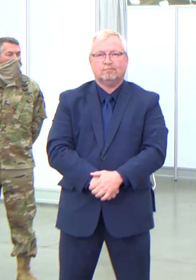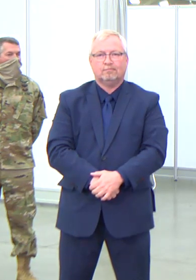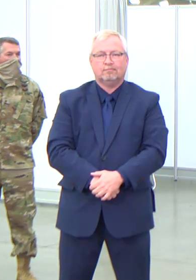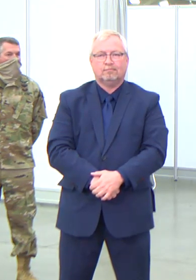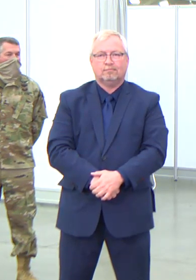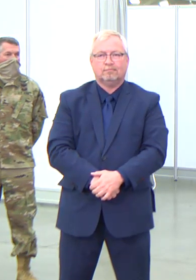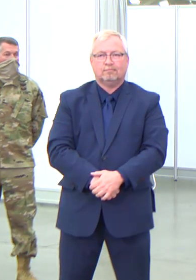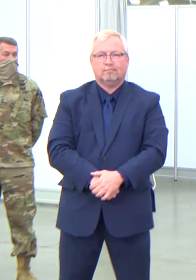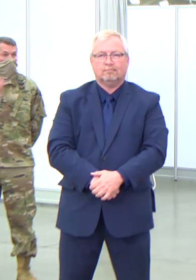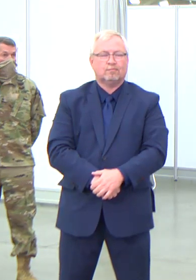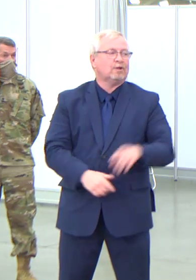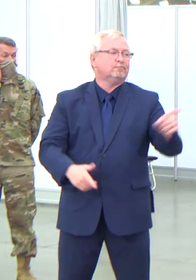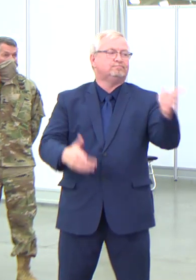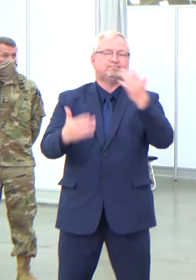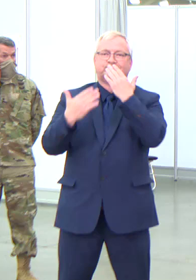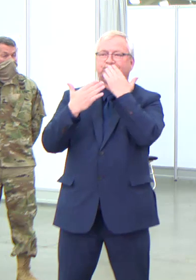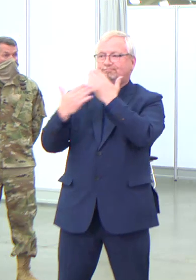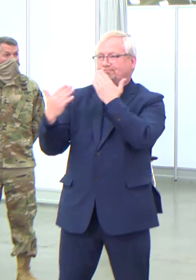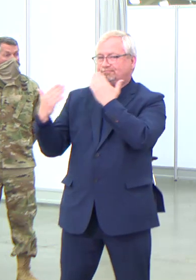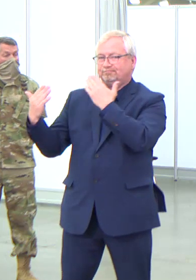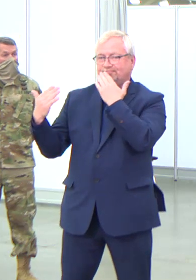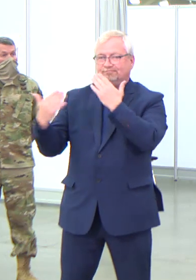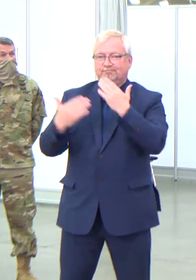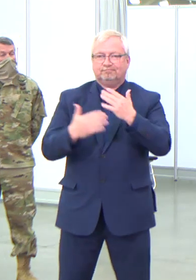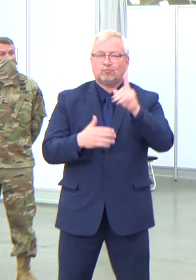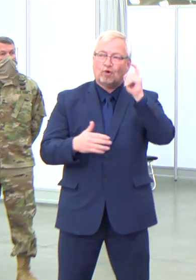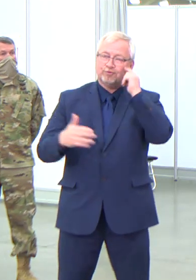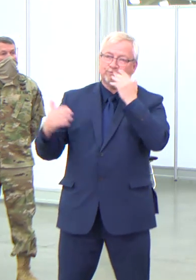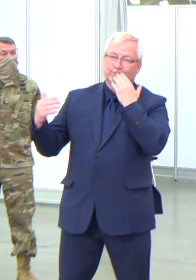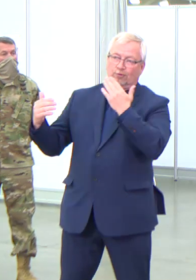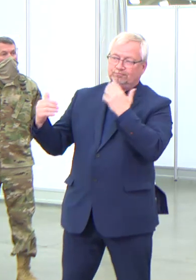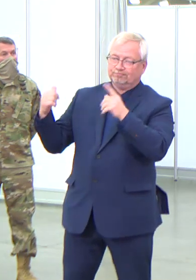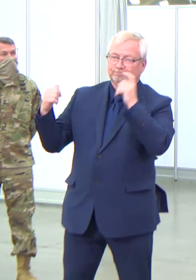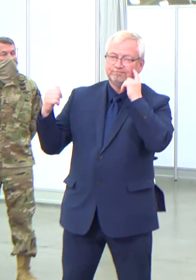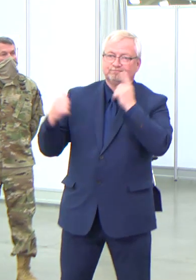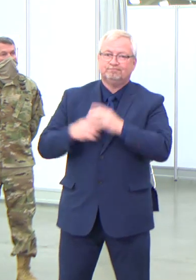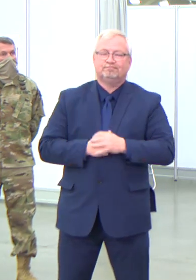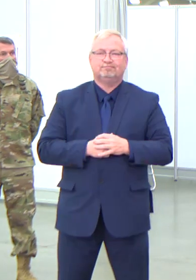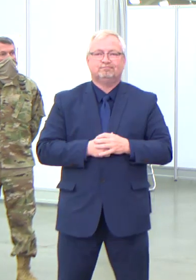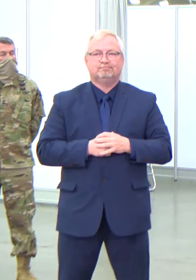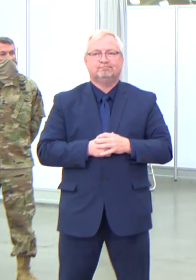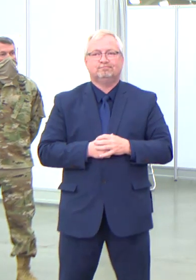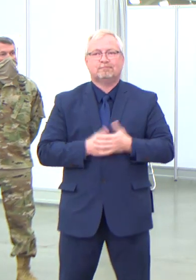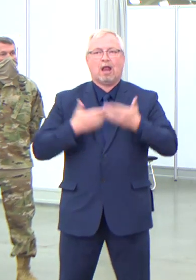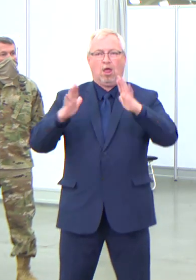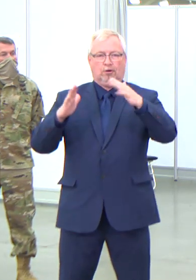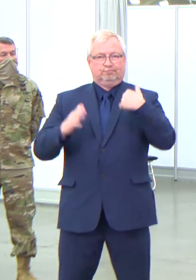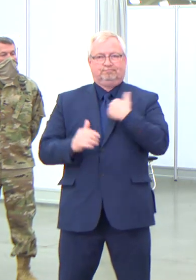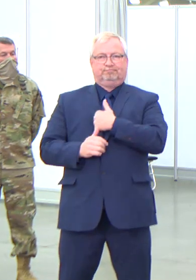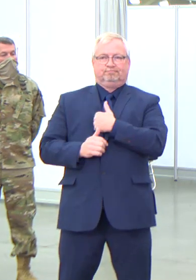. SPEAKER: Thank you, everyone, and specifically thank you Governor for allowing